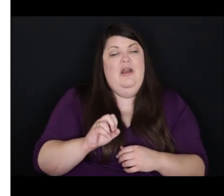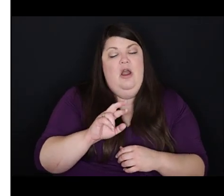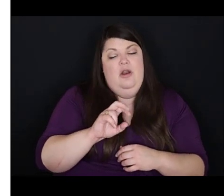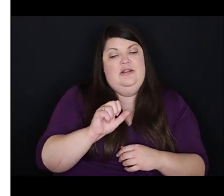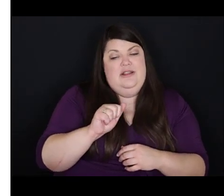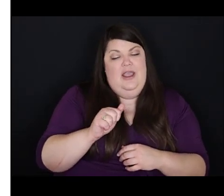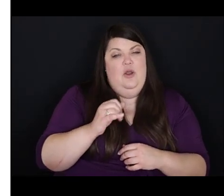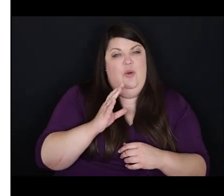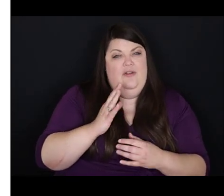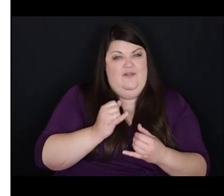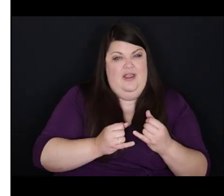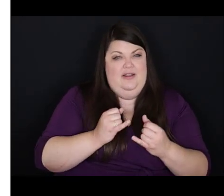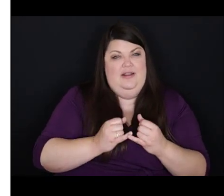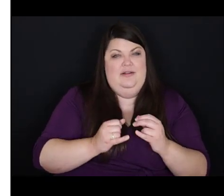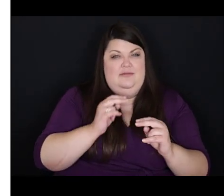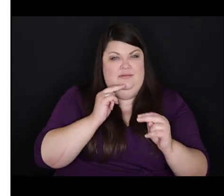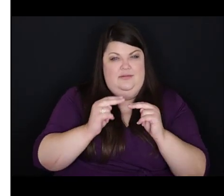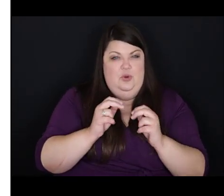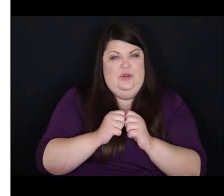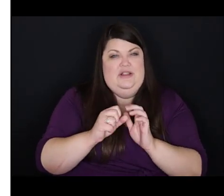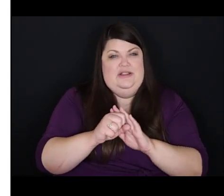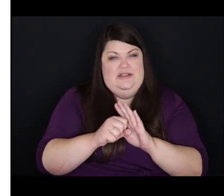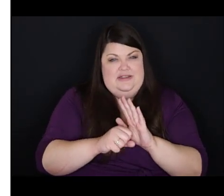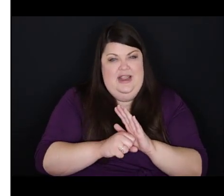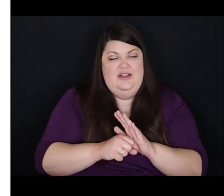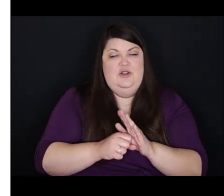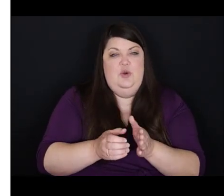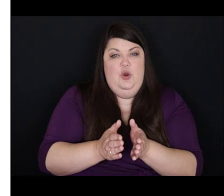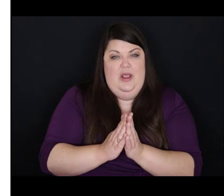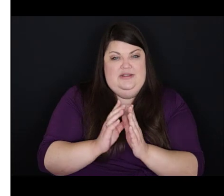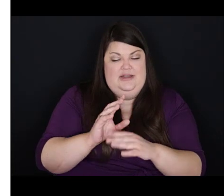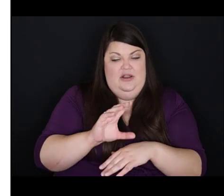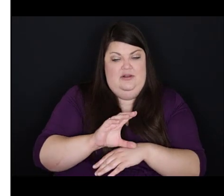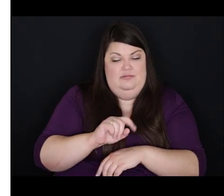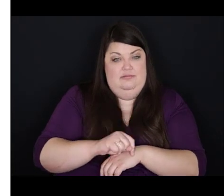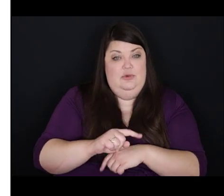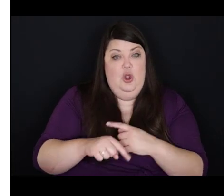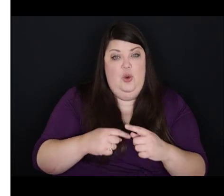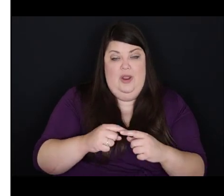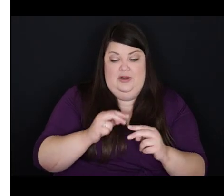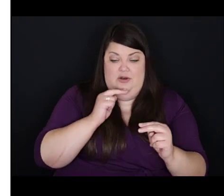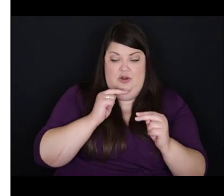requesting consultation. Once negotiated levels of performance are agreed upon,